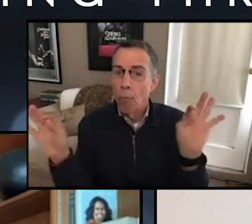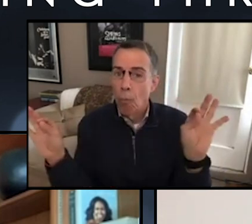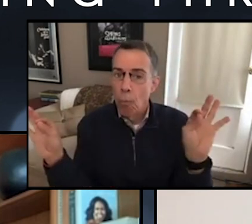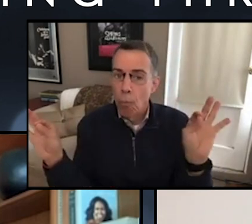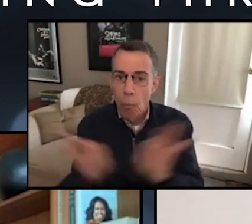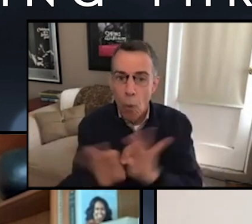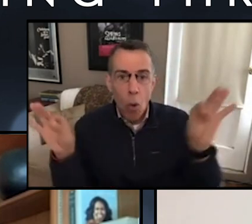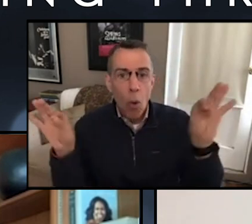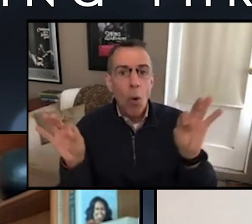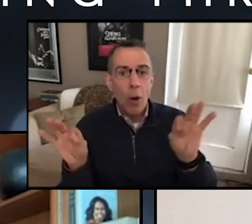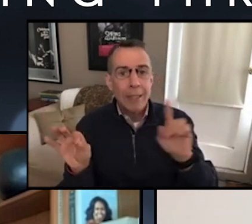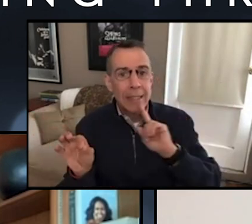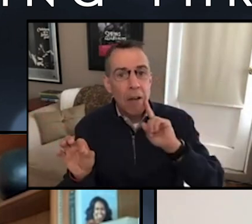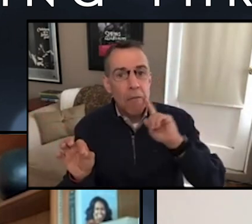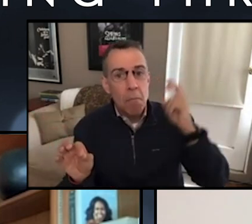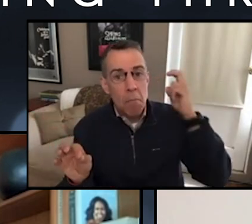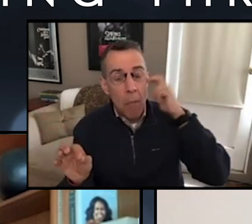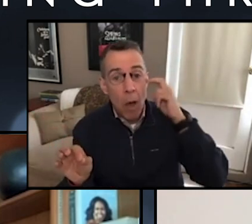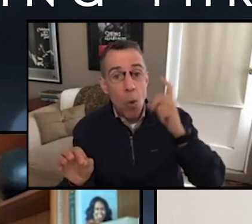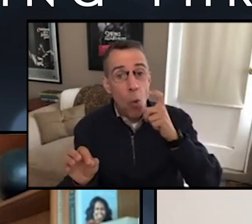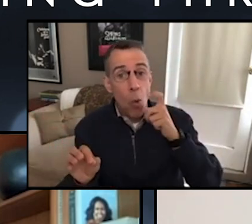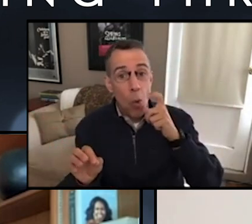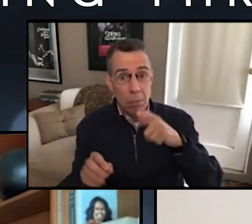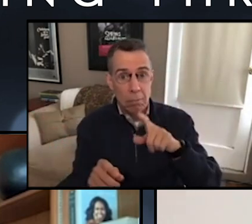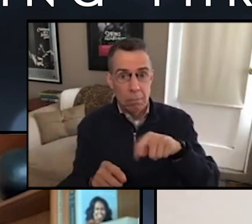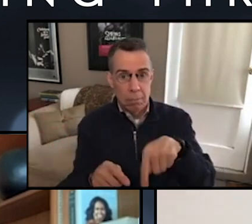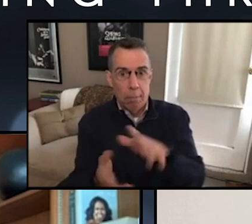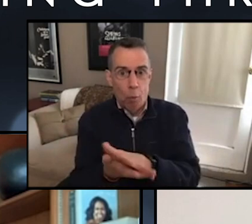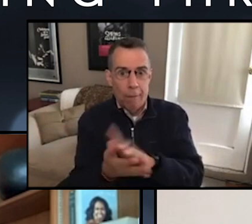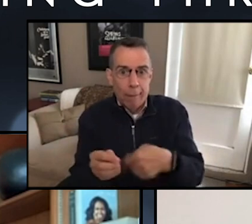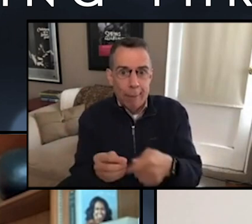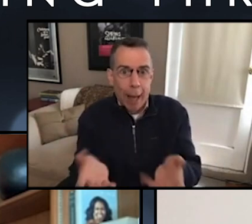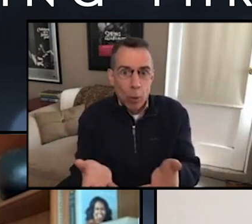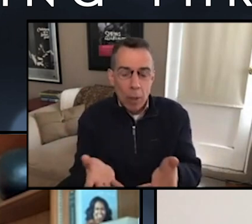DeafBlind community who was at the heart of this film was able to experience it